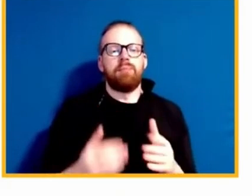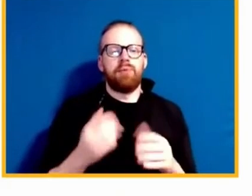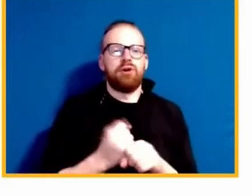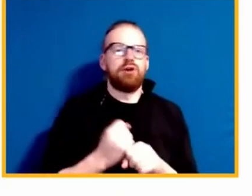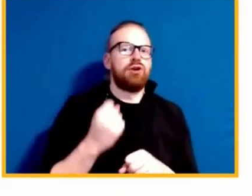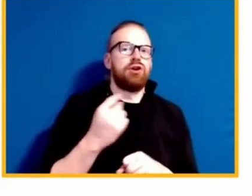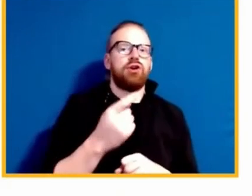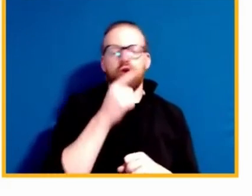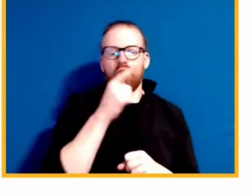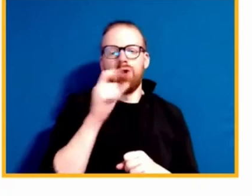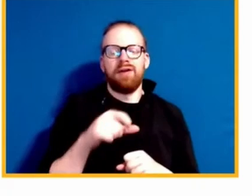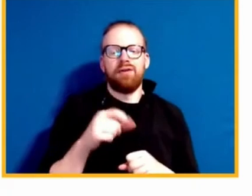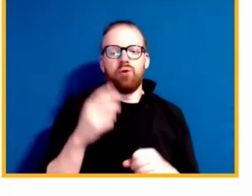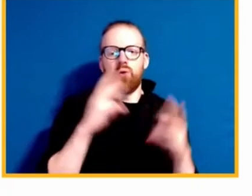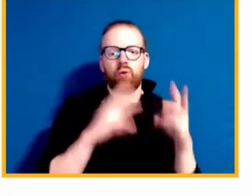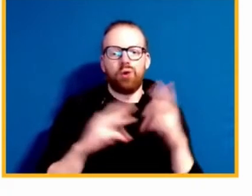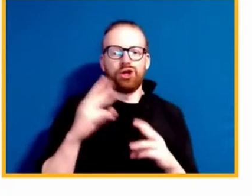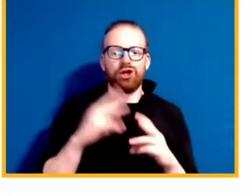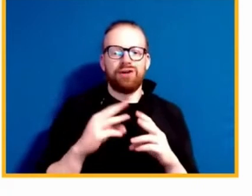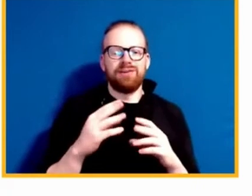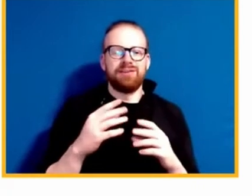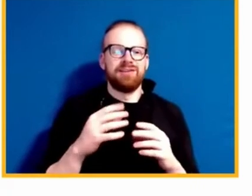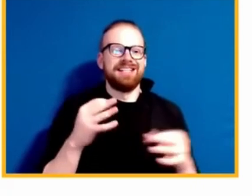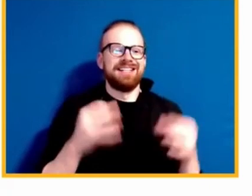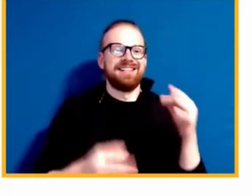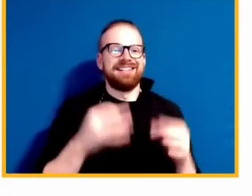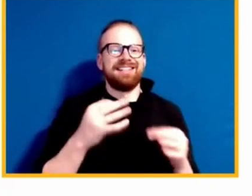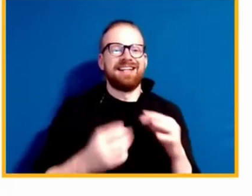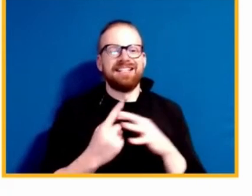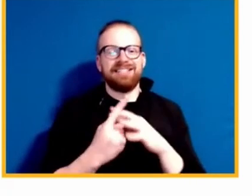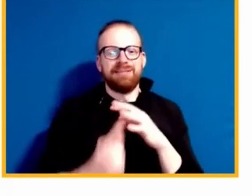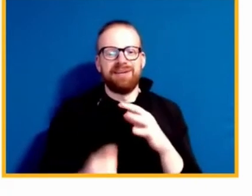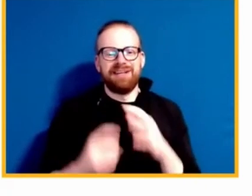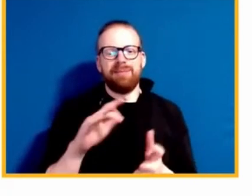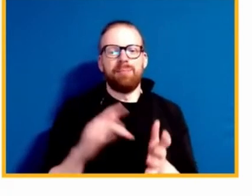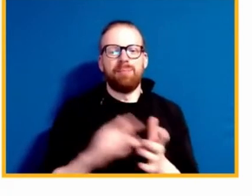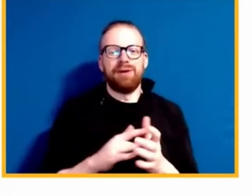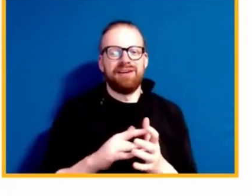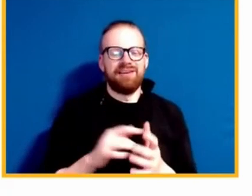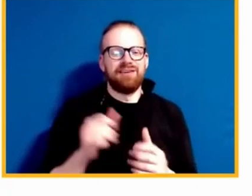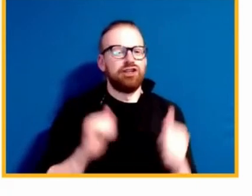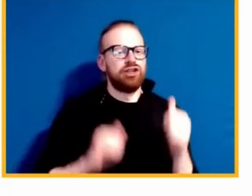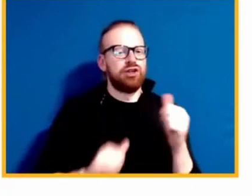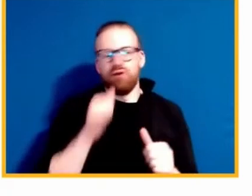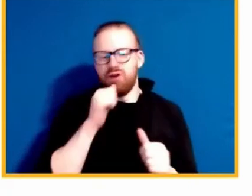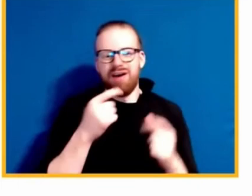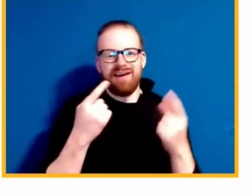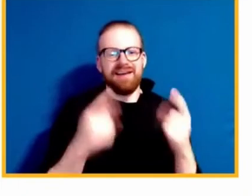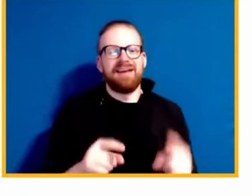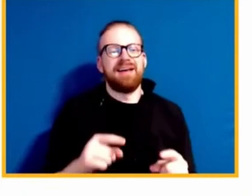not have to worry about our judges suddenly disappearing in the middle of the show because that definitely won't happen on my watch.